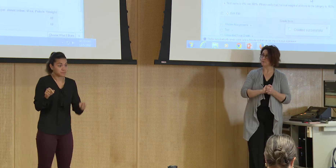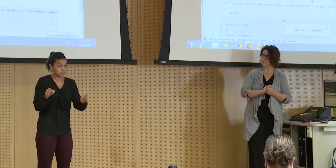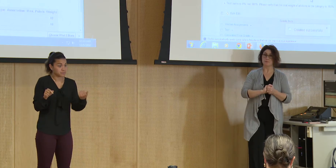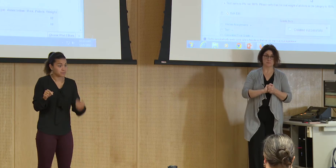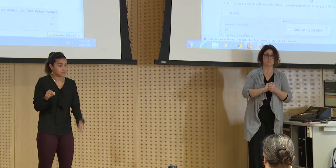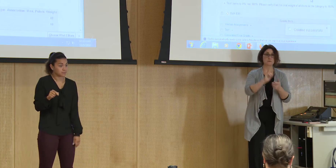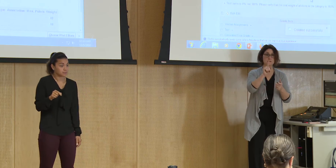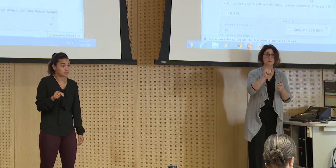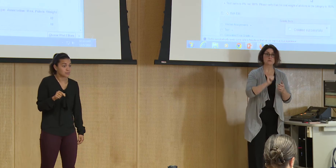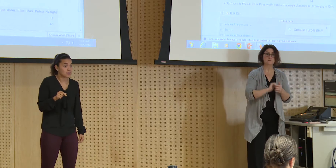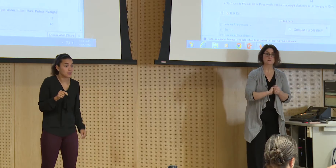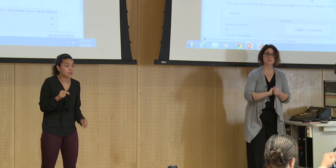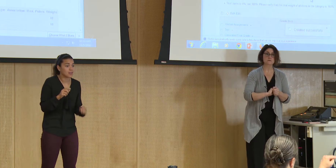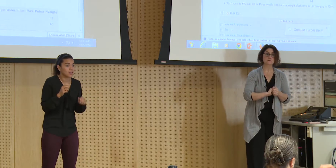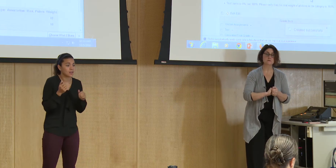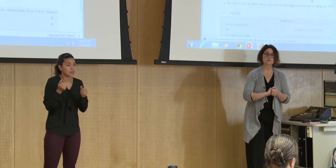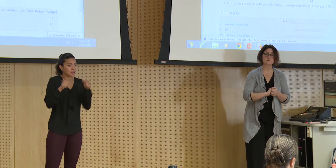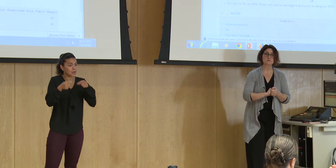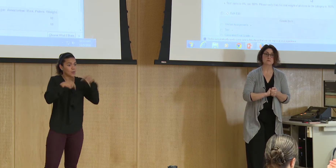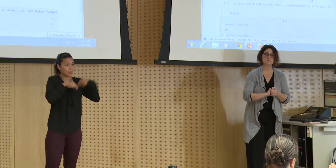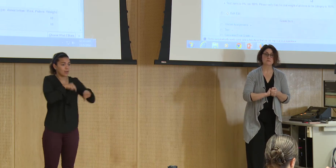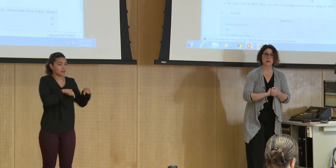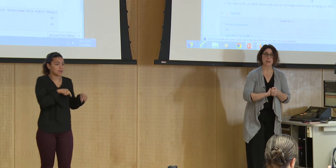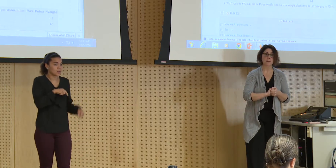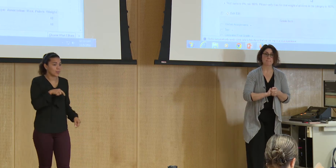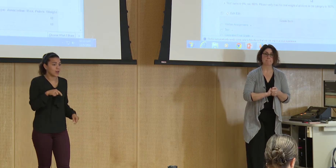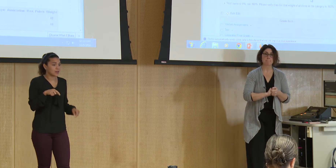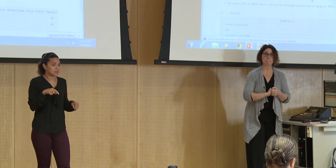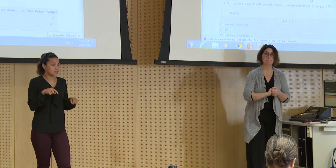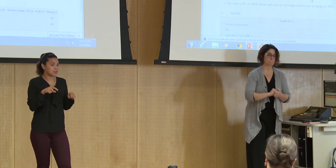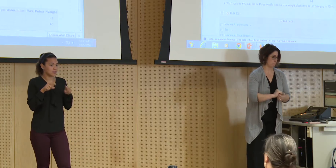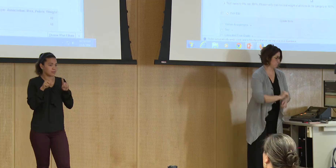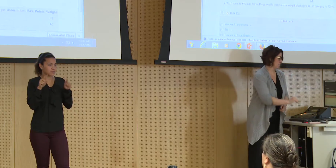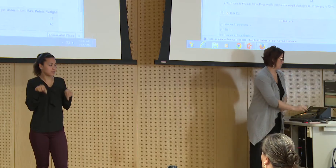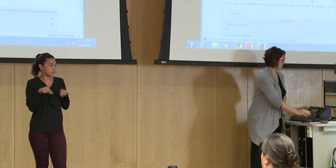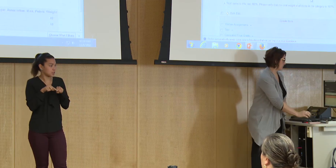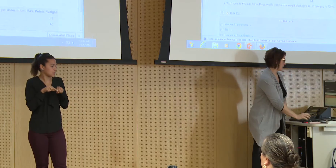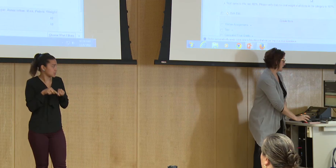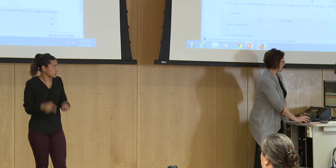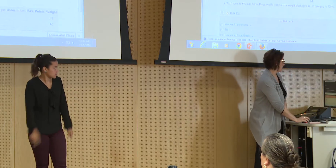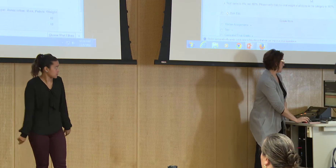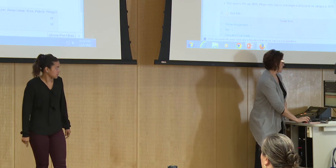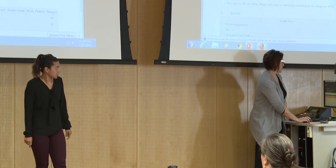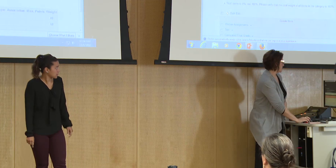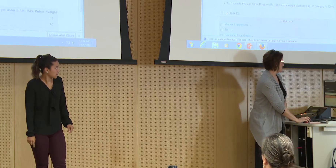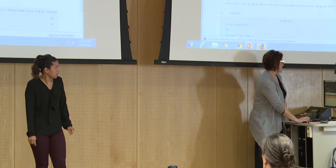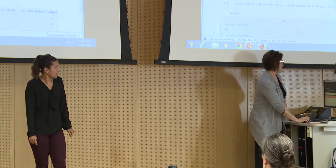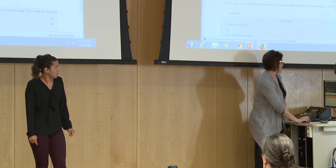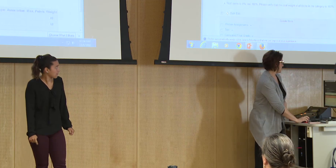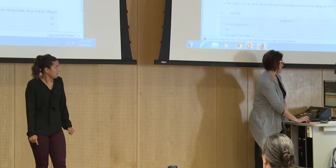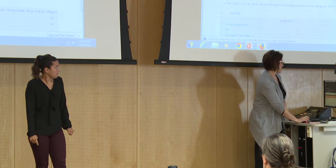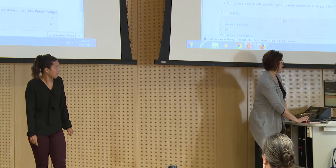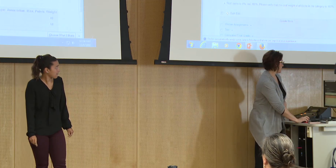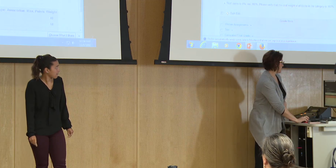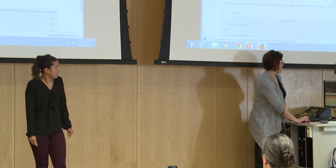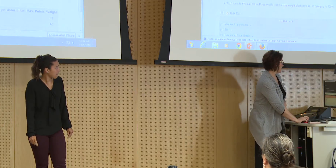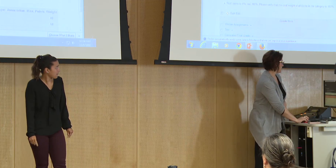Sure. Can you go back to the first section? Um...